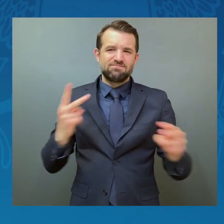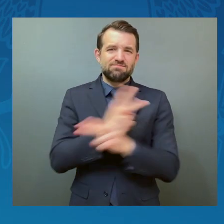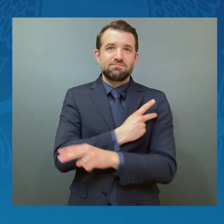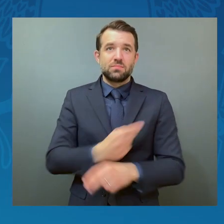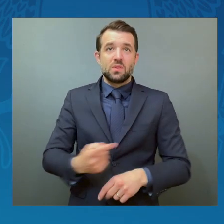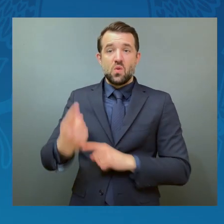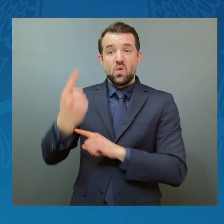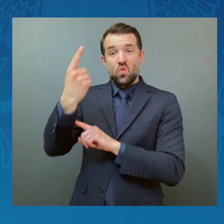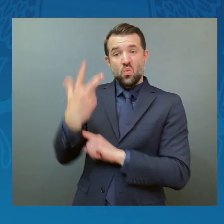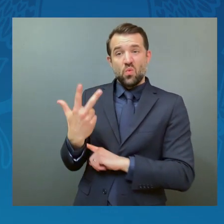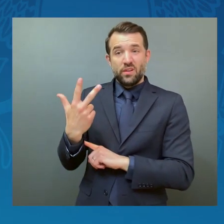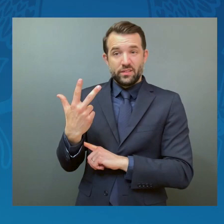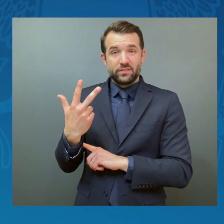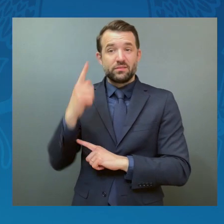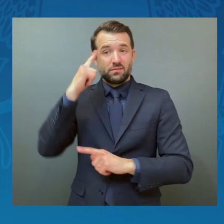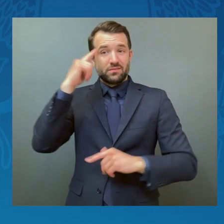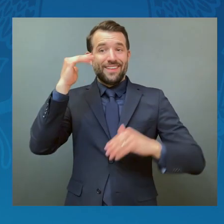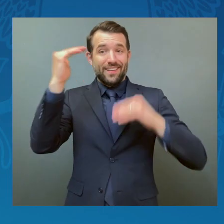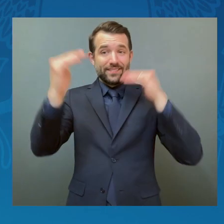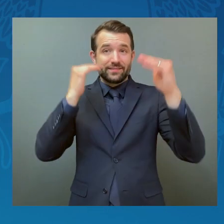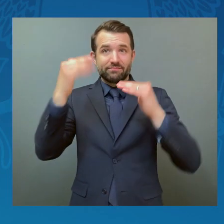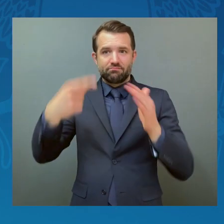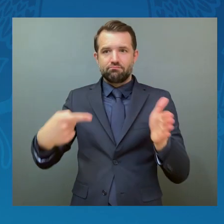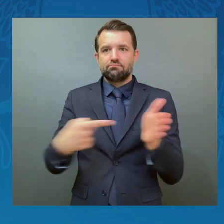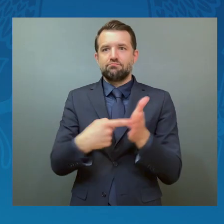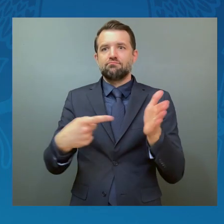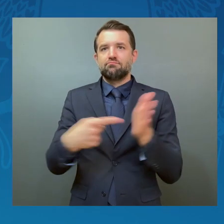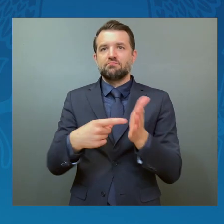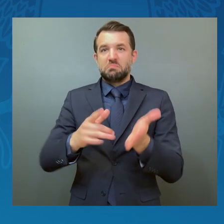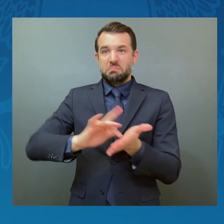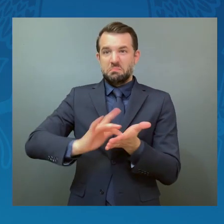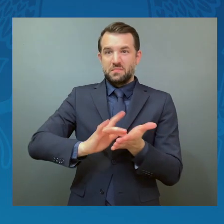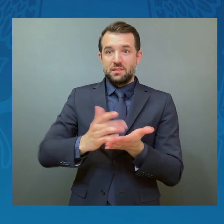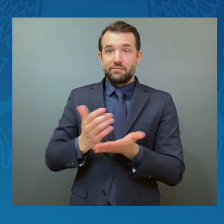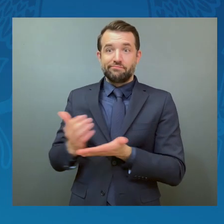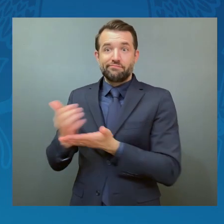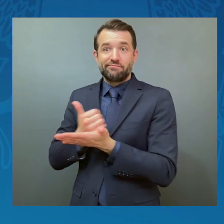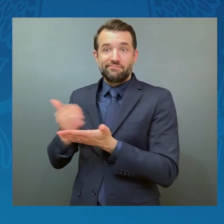It's become the biggest source of debt and collections in our country, bigger than credit cards,